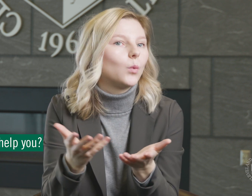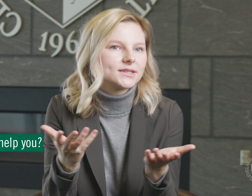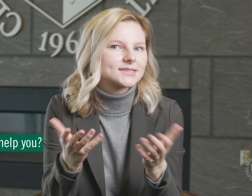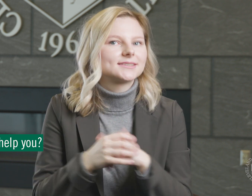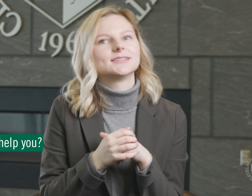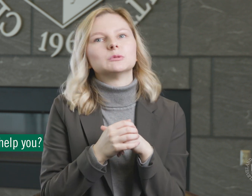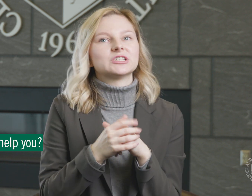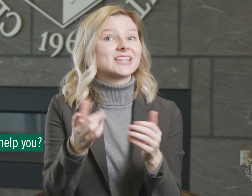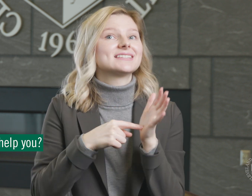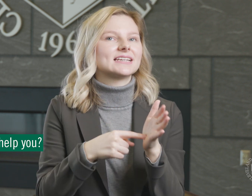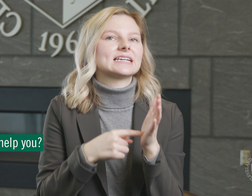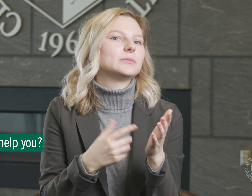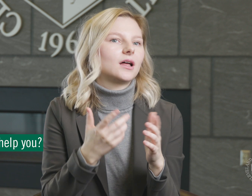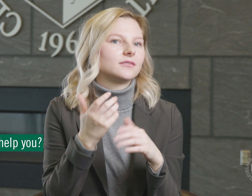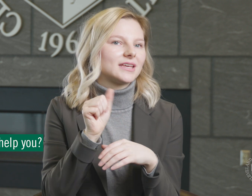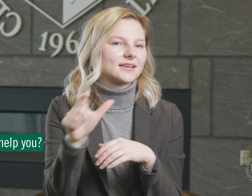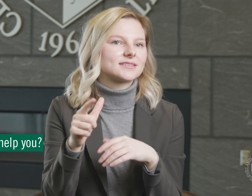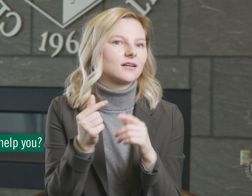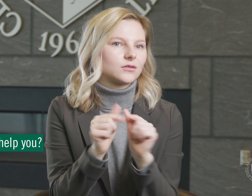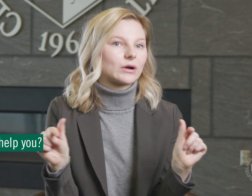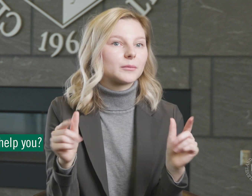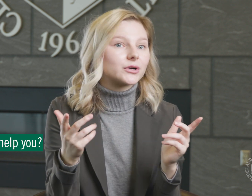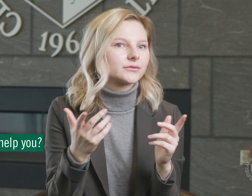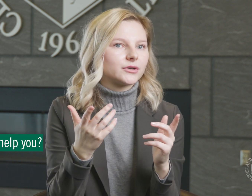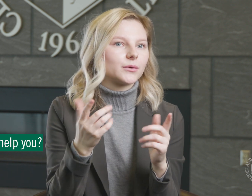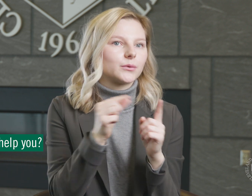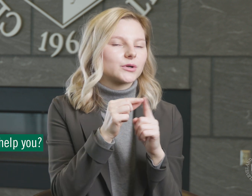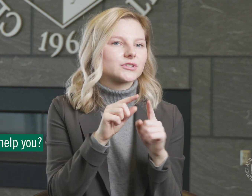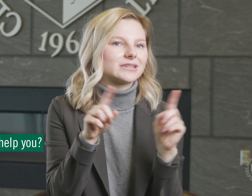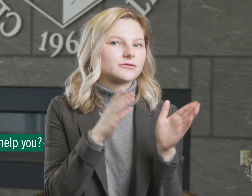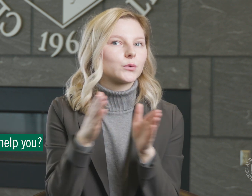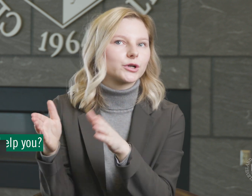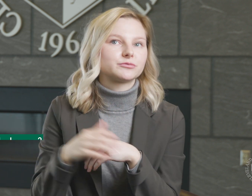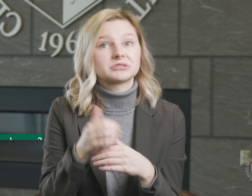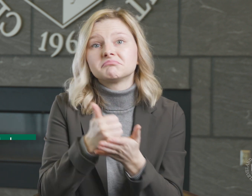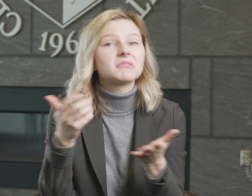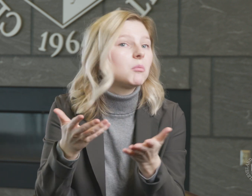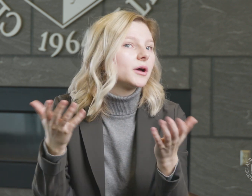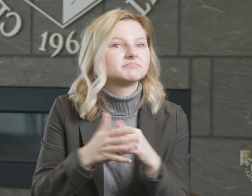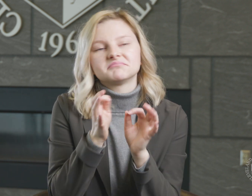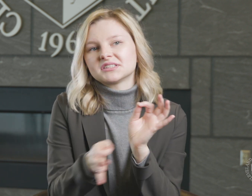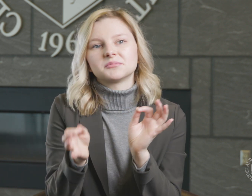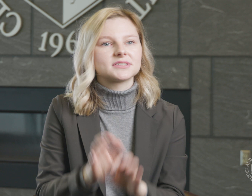what which that's an example of the ASL grammar you know the words are in a different order just help what simple as that